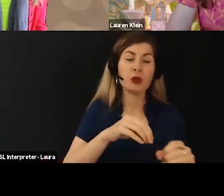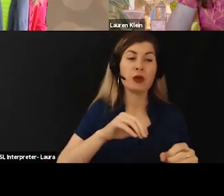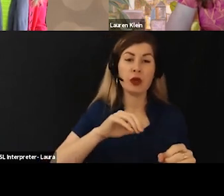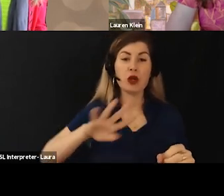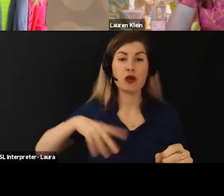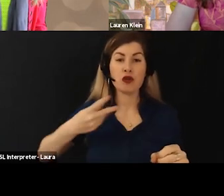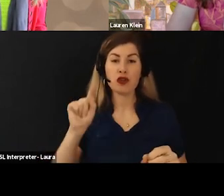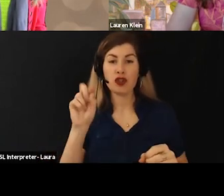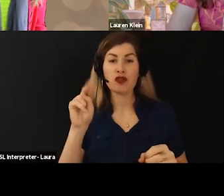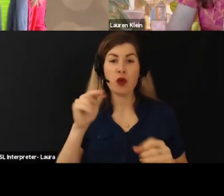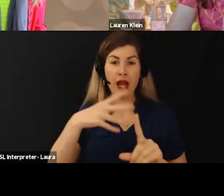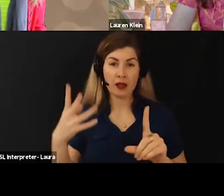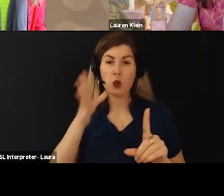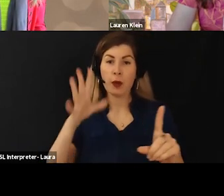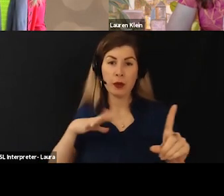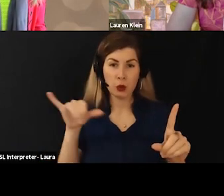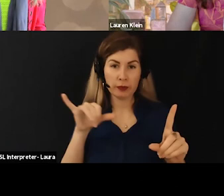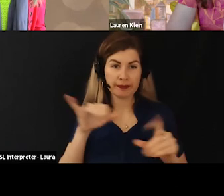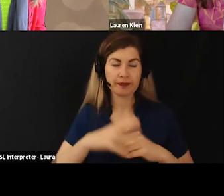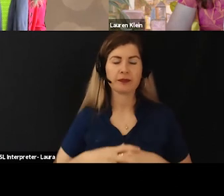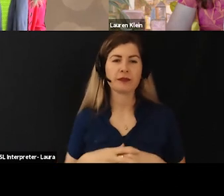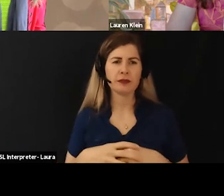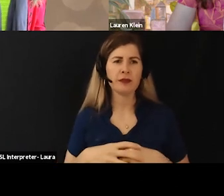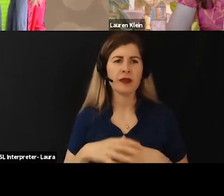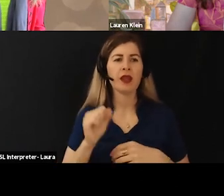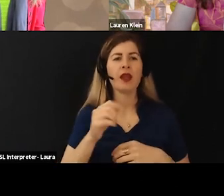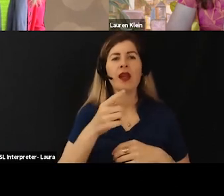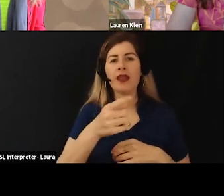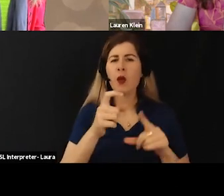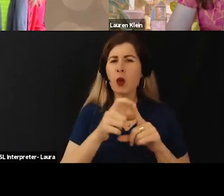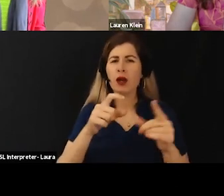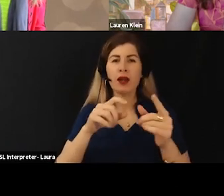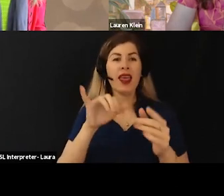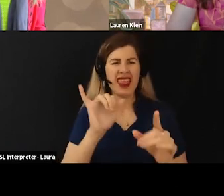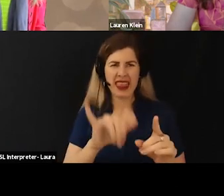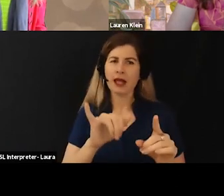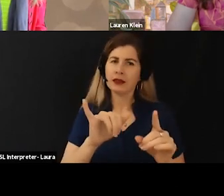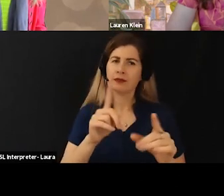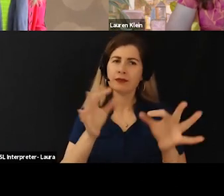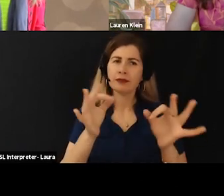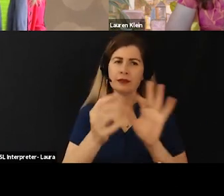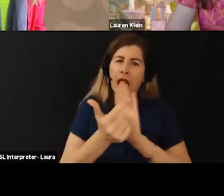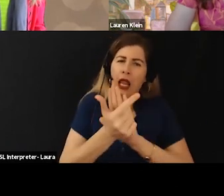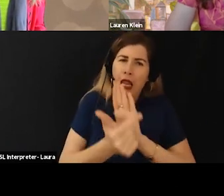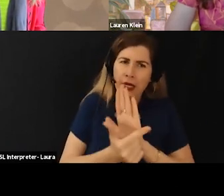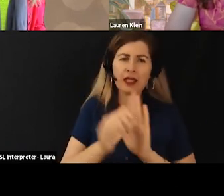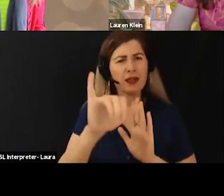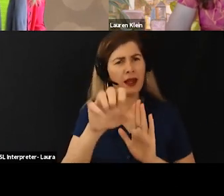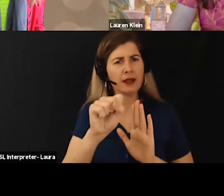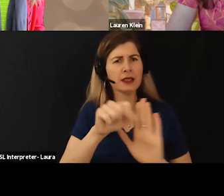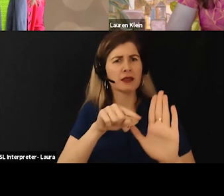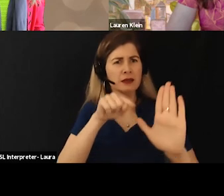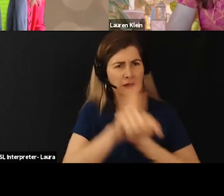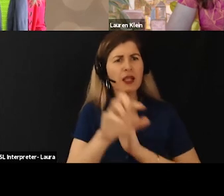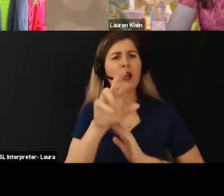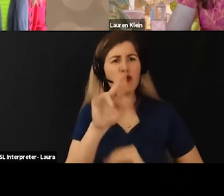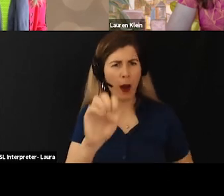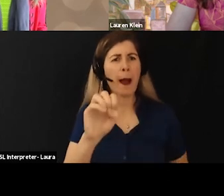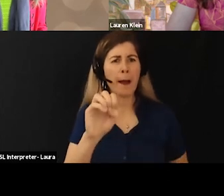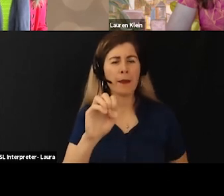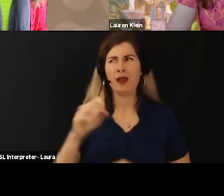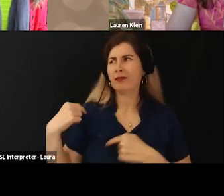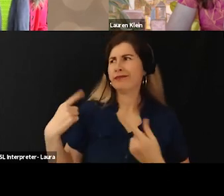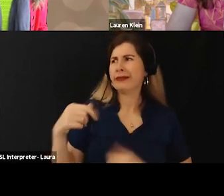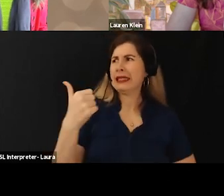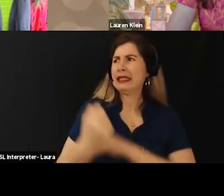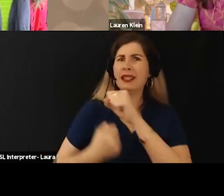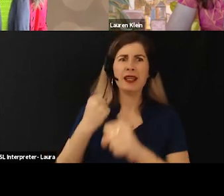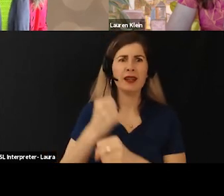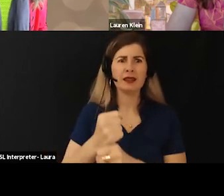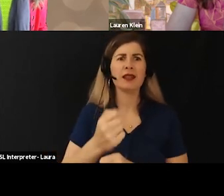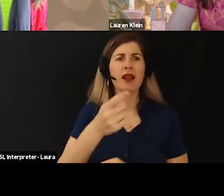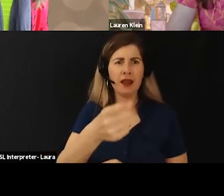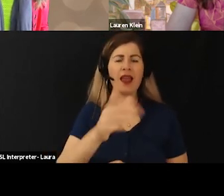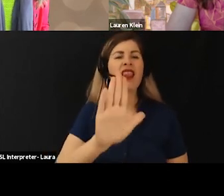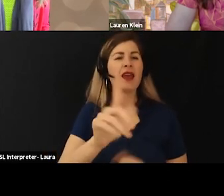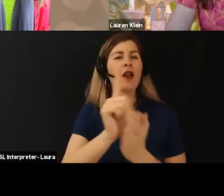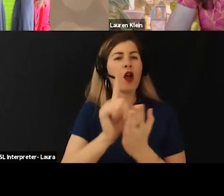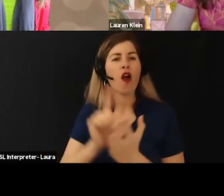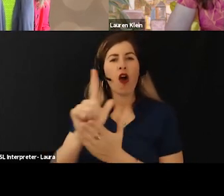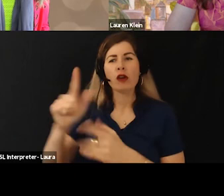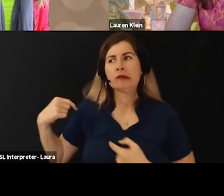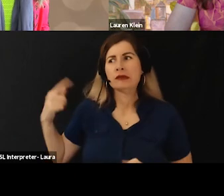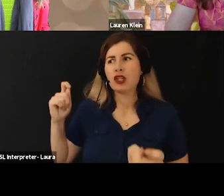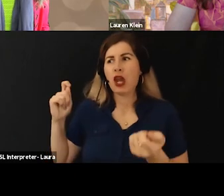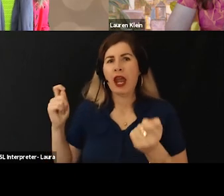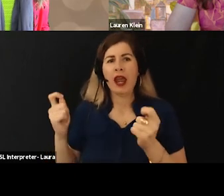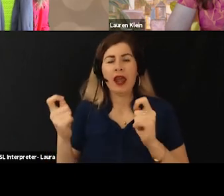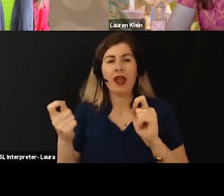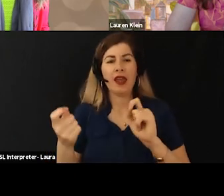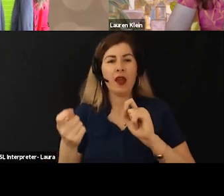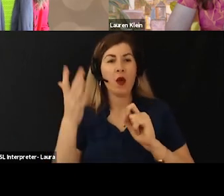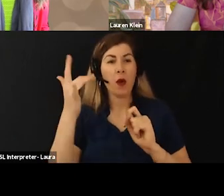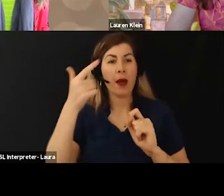And they're legally so feminine side is legally defined as a crime, actually in a number of Latin American countries, right now over the past decade, there's been huge changes in legislation, because of partially the strength of the Latin American feminist